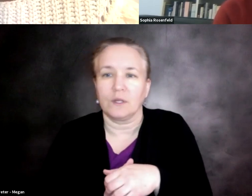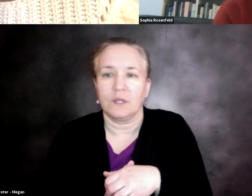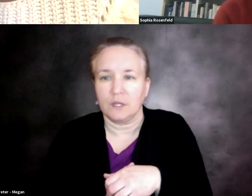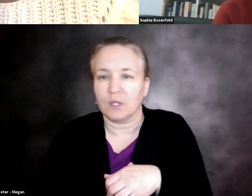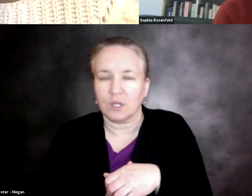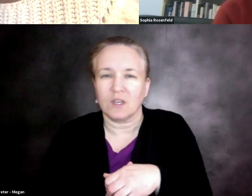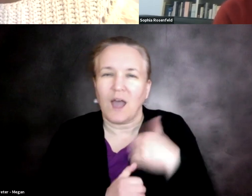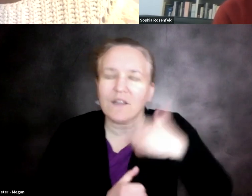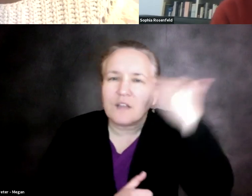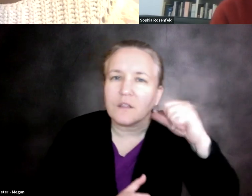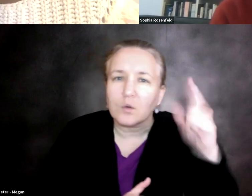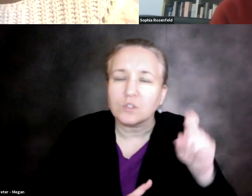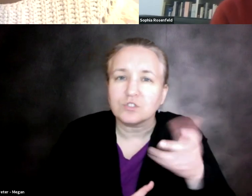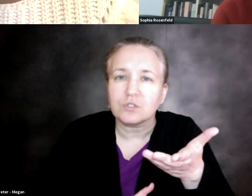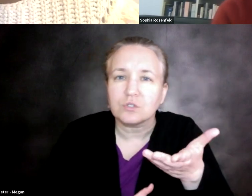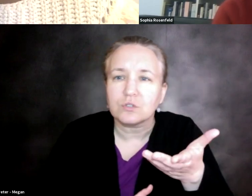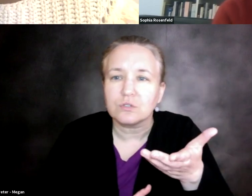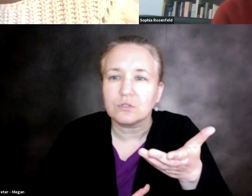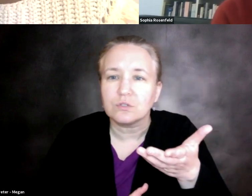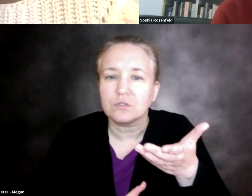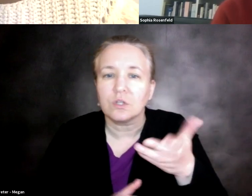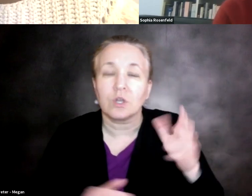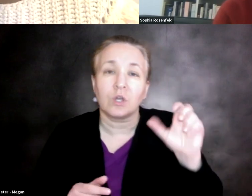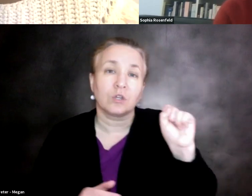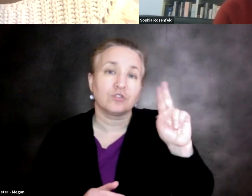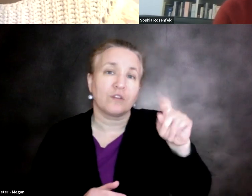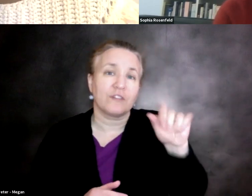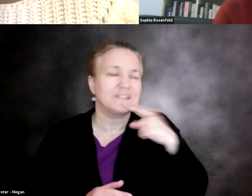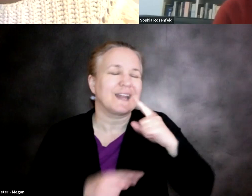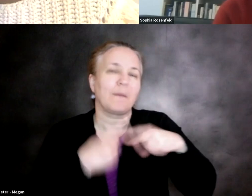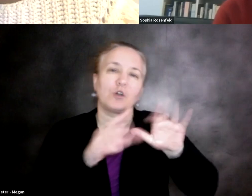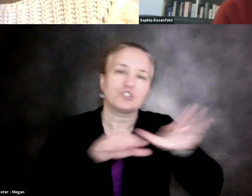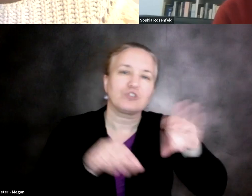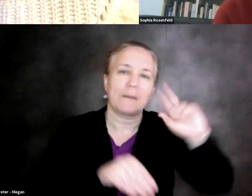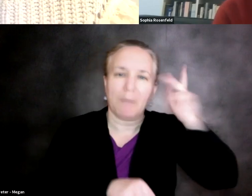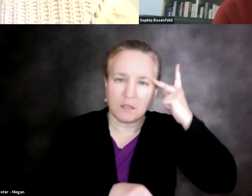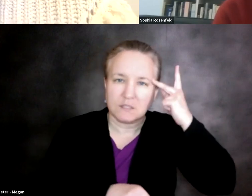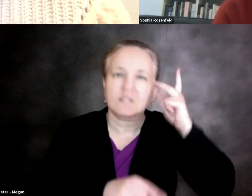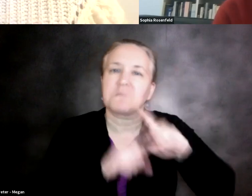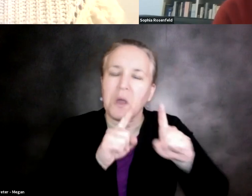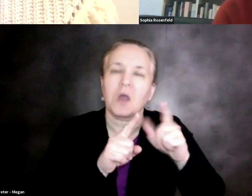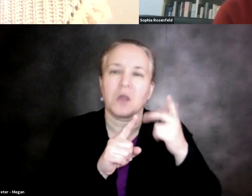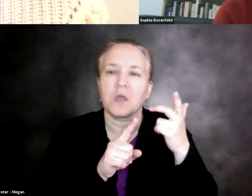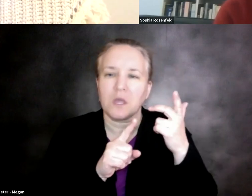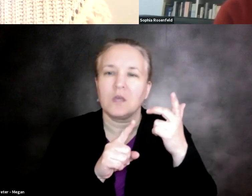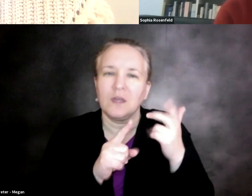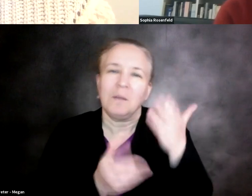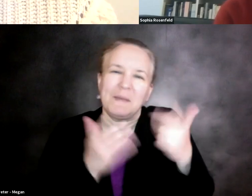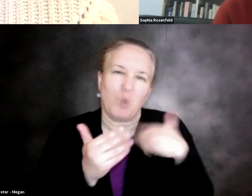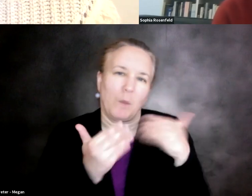I forgot the other question. It was it was about children and politics. But maybe we'll move on, just because we're